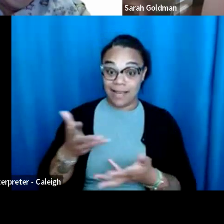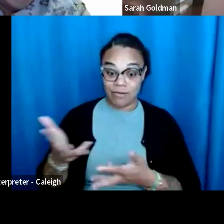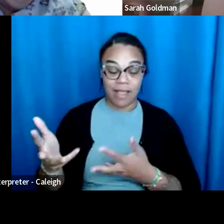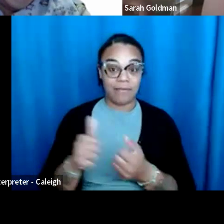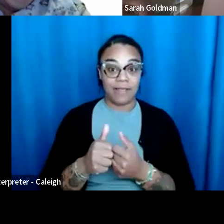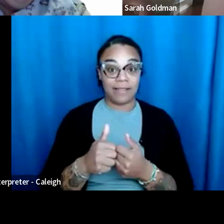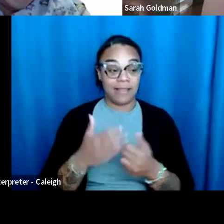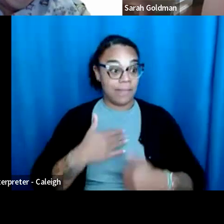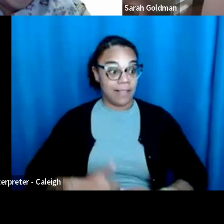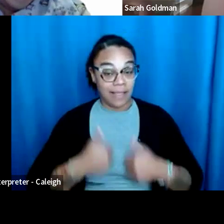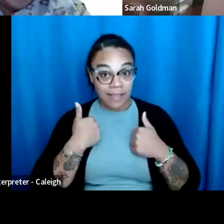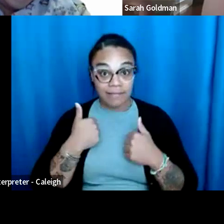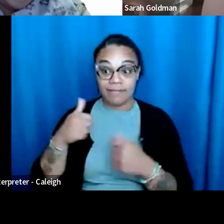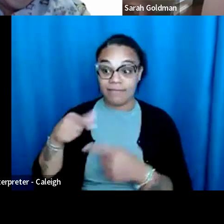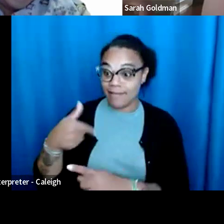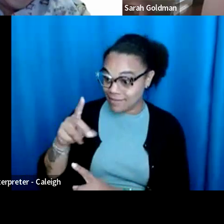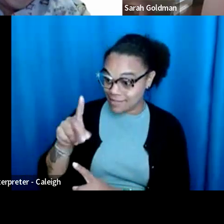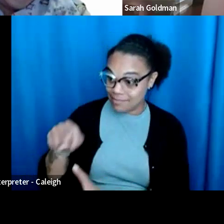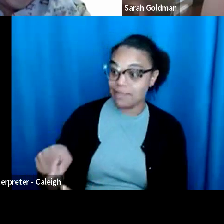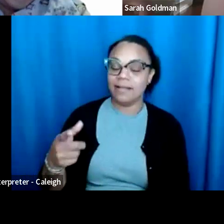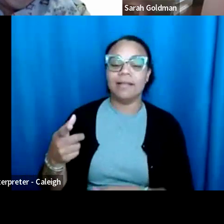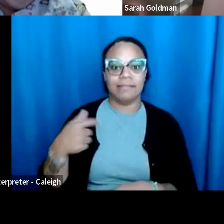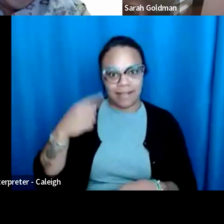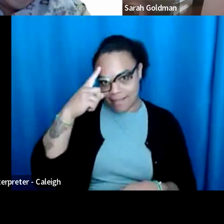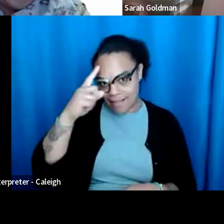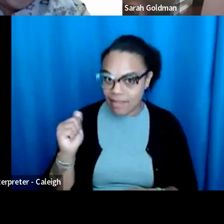who has had a disability has impacted me.